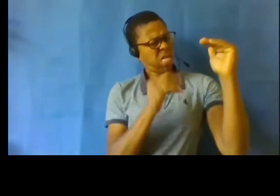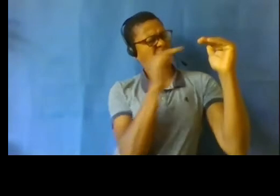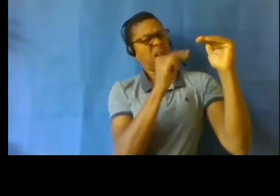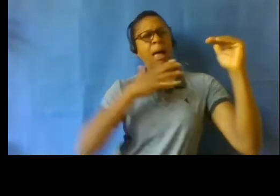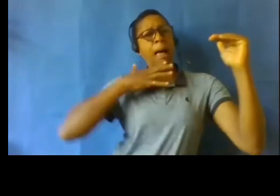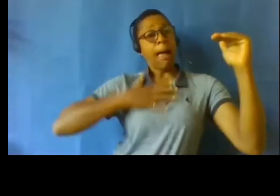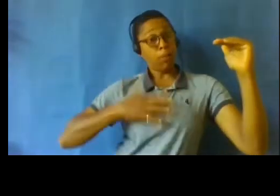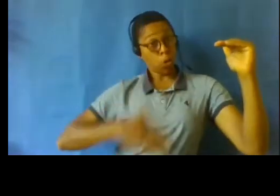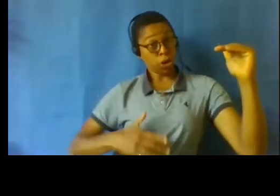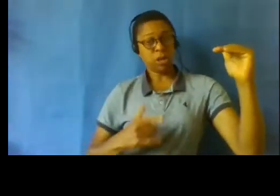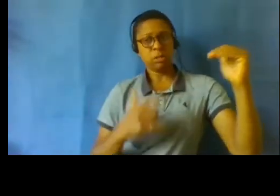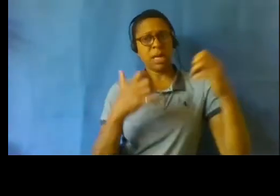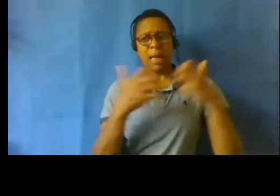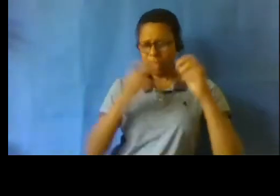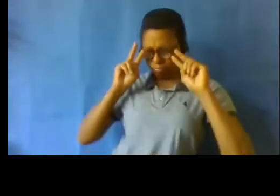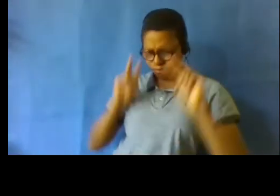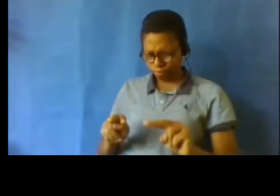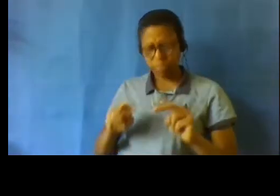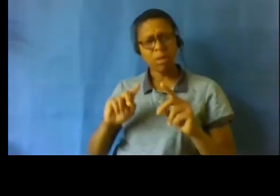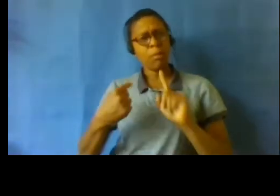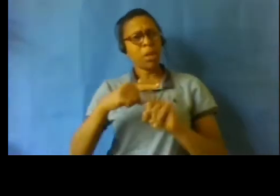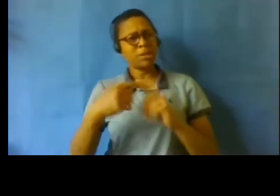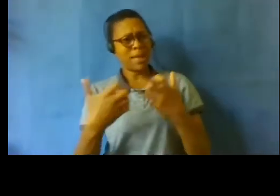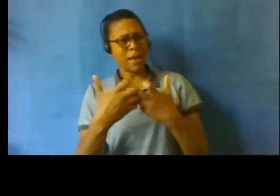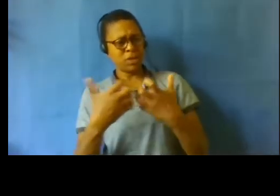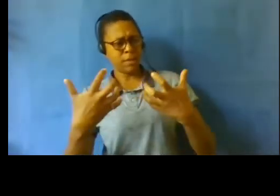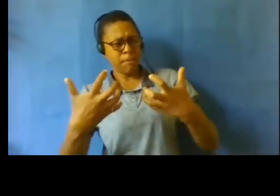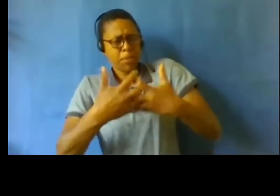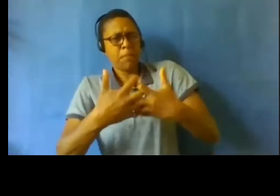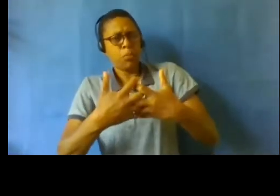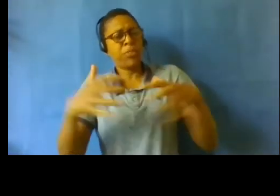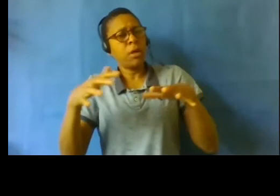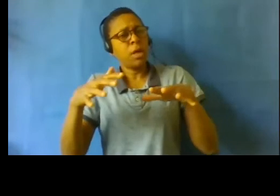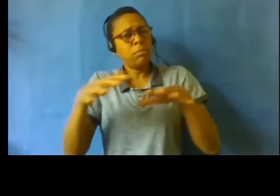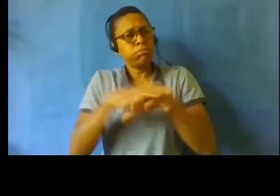and homophobia and class inequalities and to bring disabled academics and